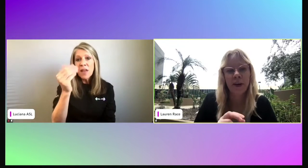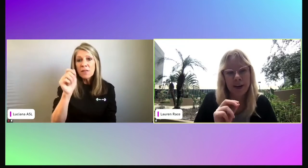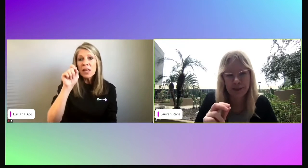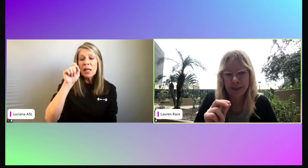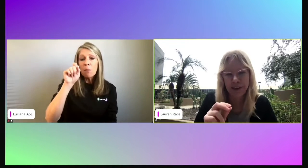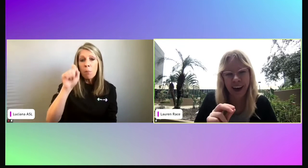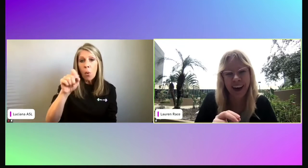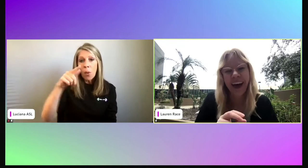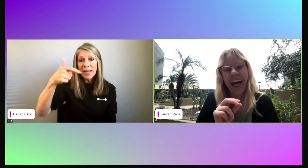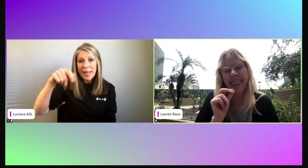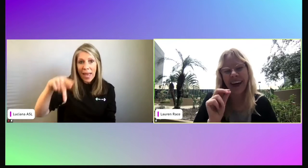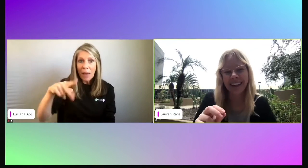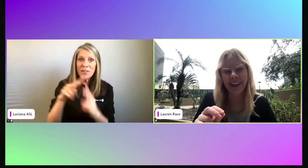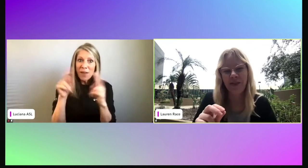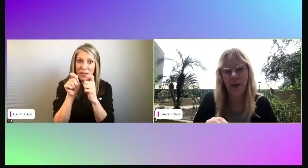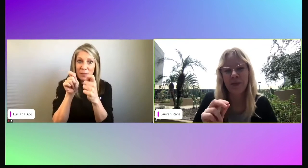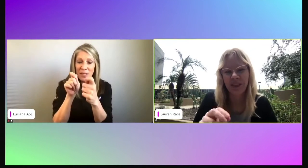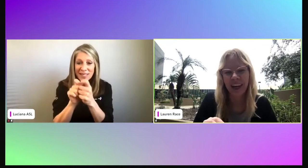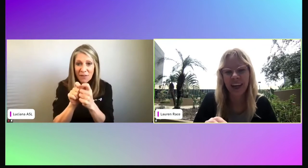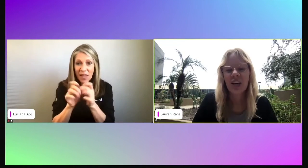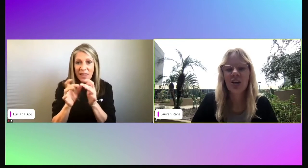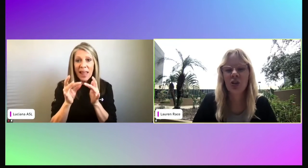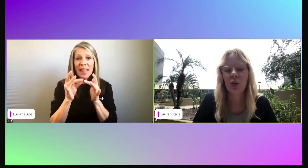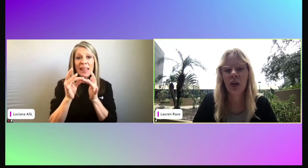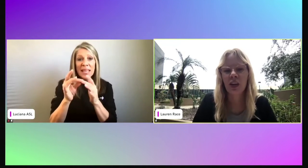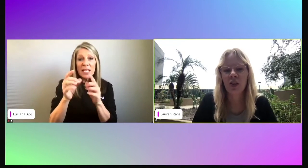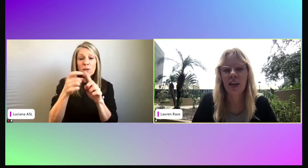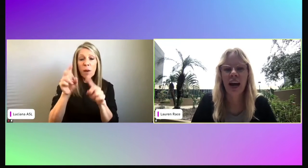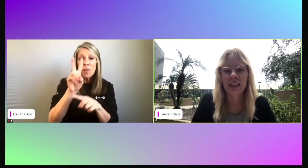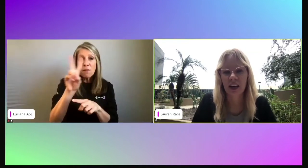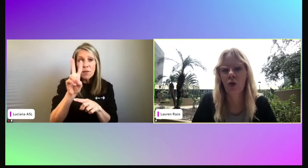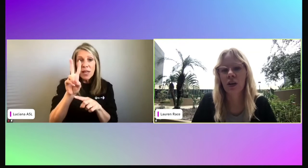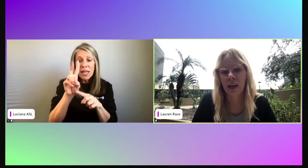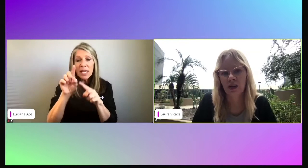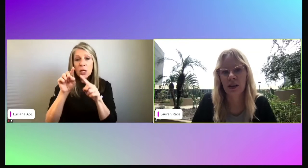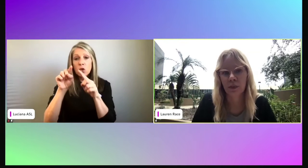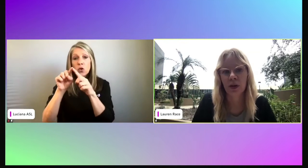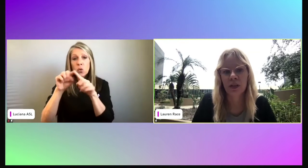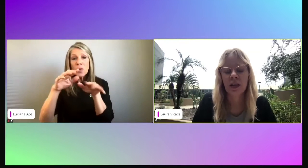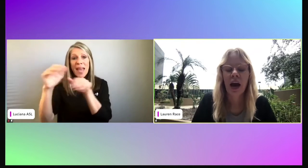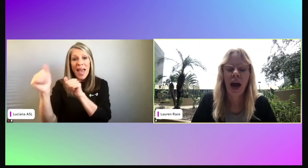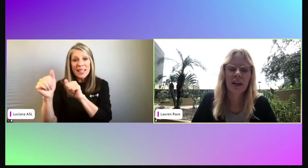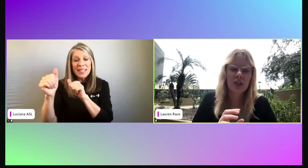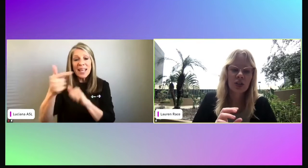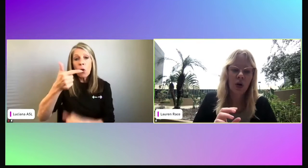point dotted liter lines with a 0.1 point dash, and a 15